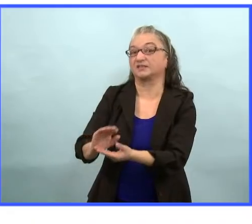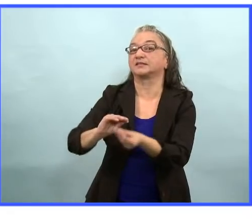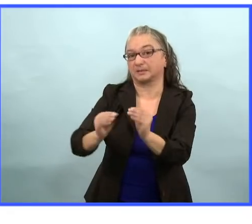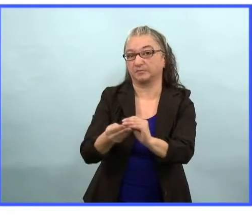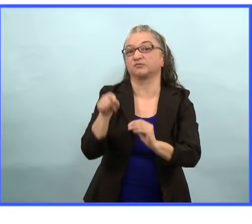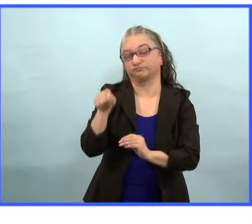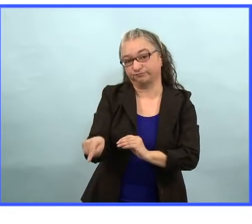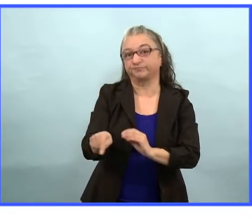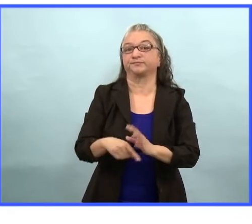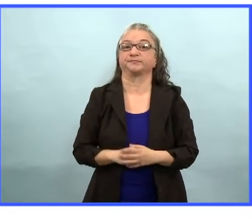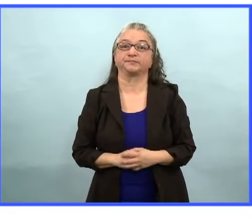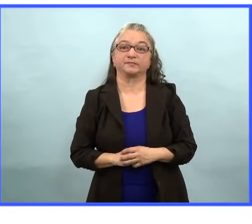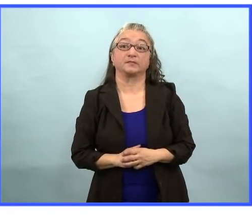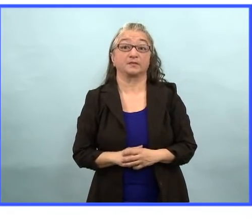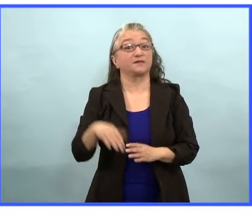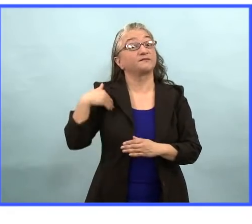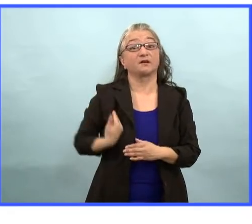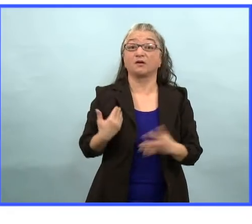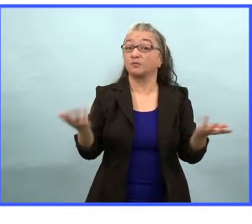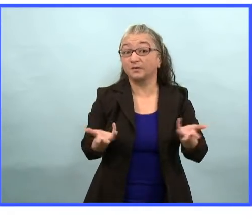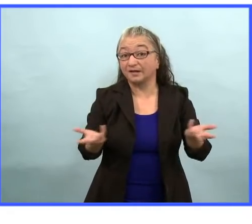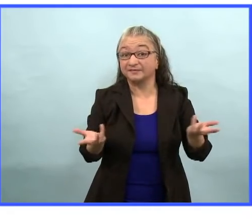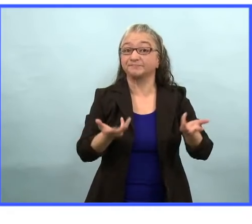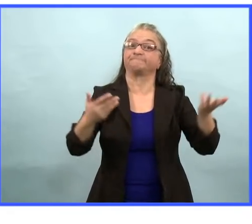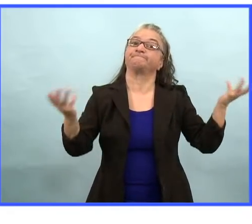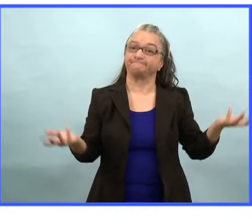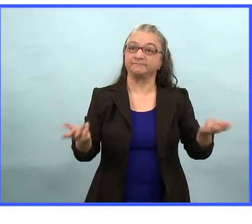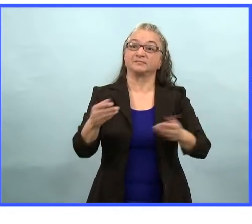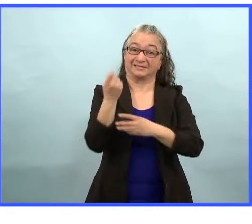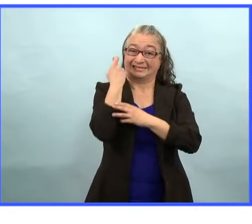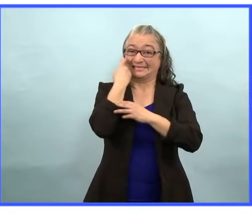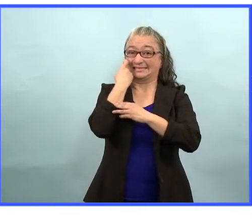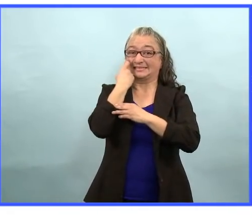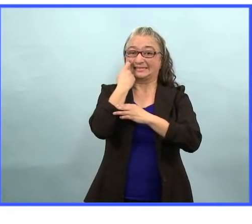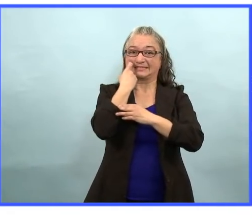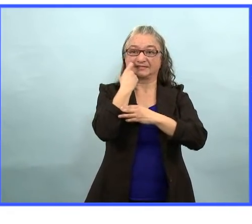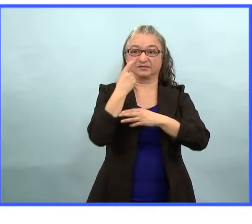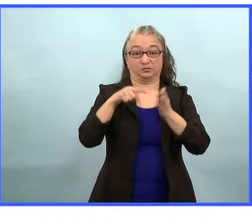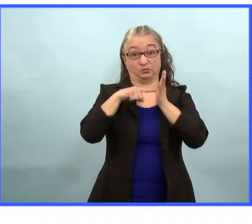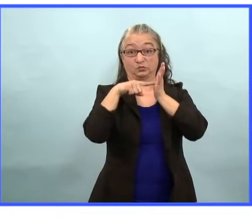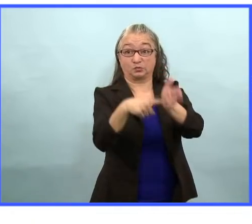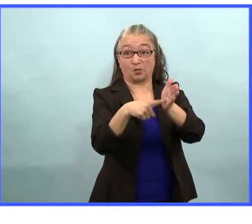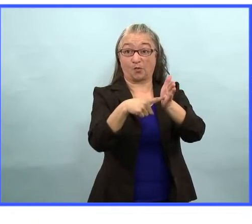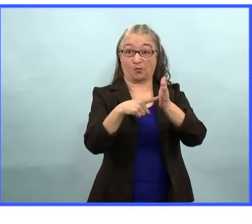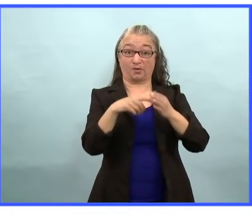large part is due to the age structure that we showed on the previous slide next slide please